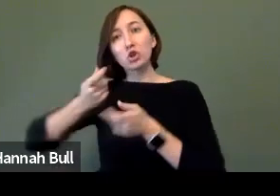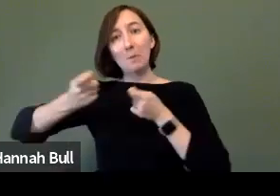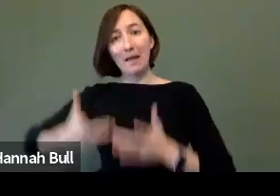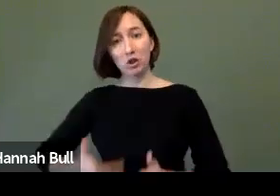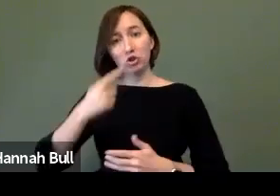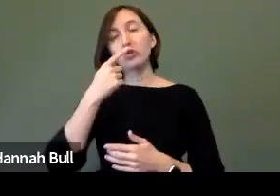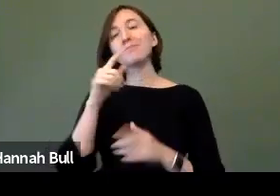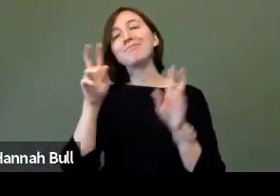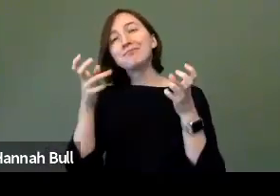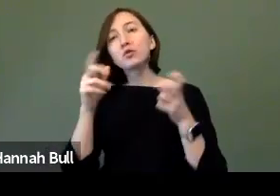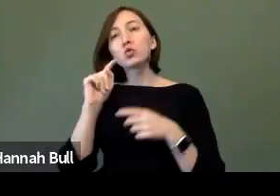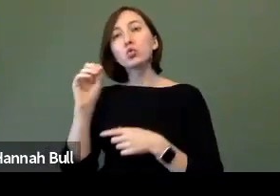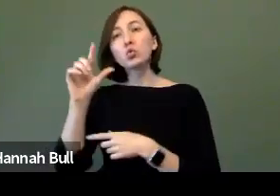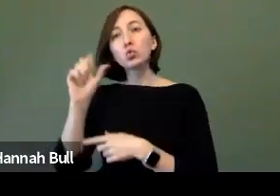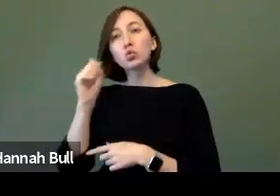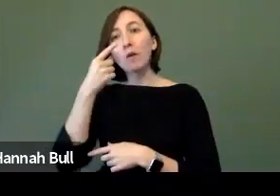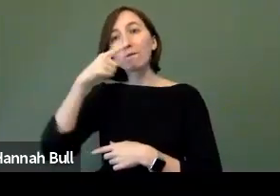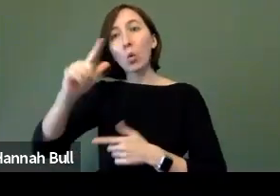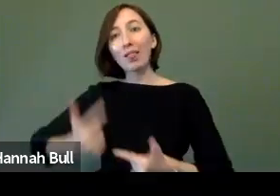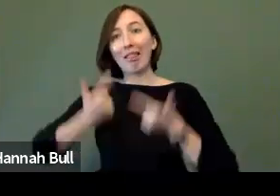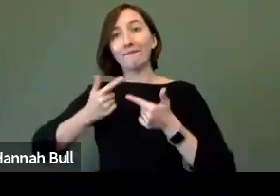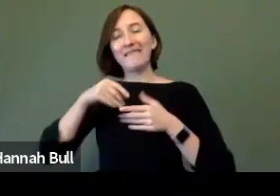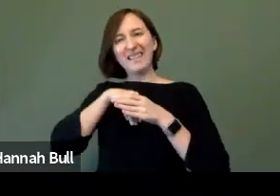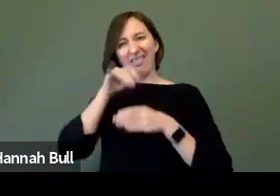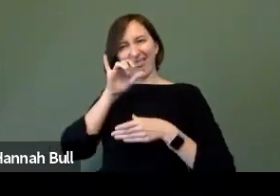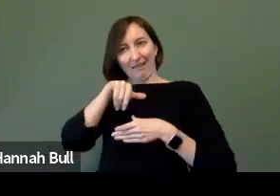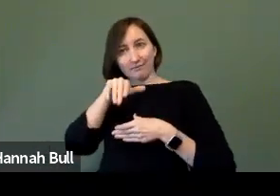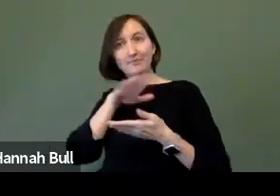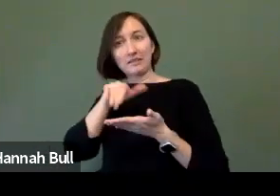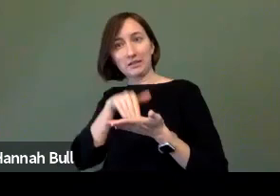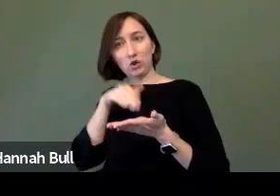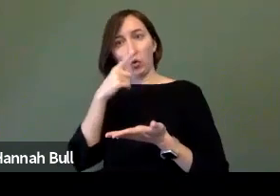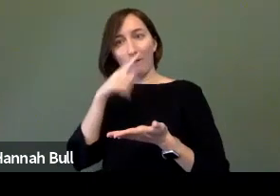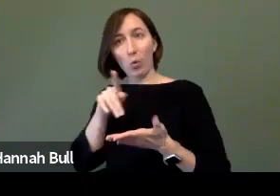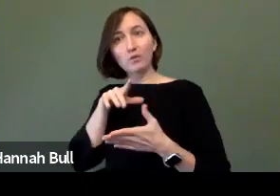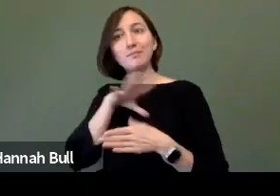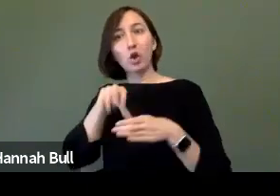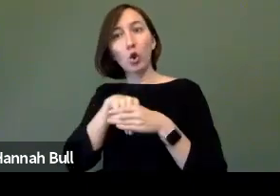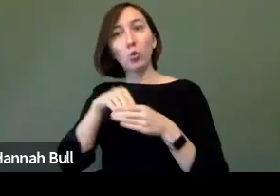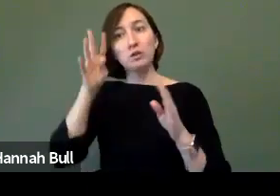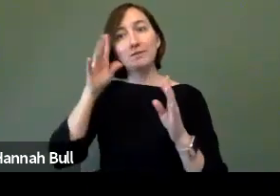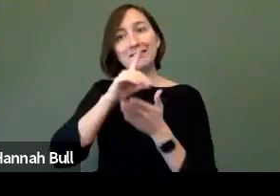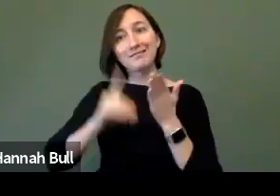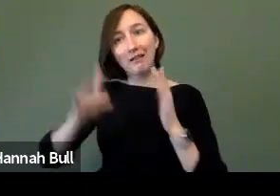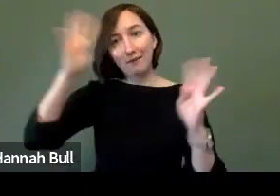for Inclusive Design and Innovation. I work a lot with individuals throughout the state